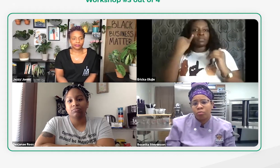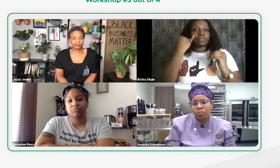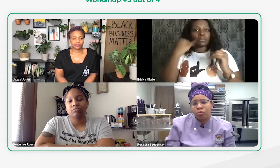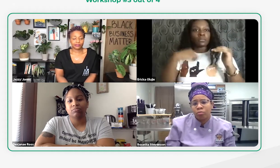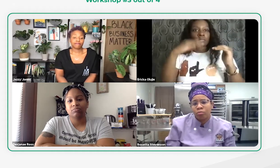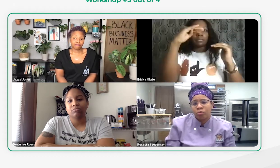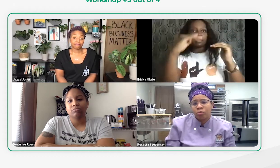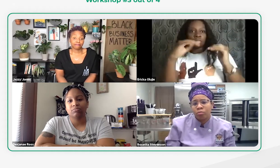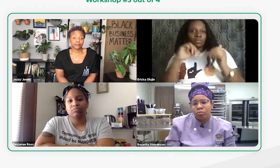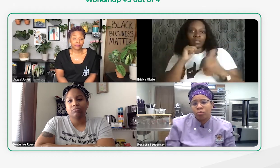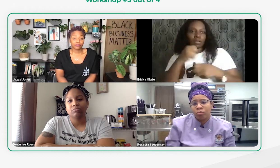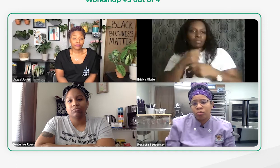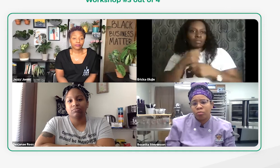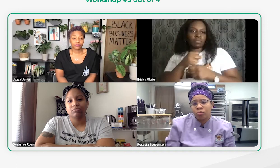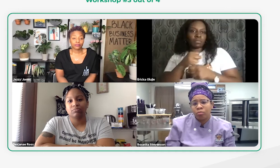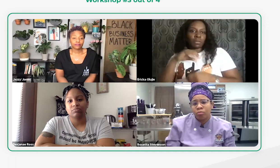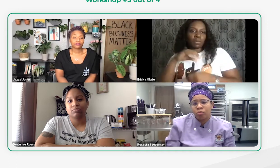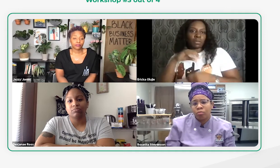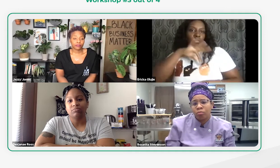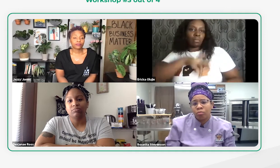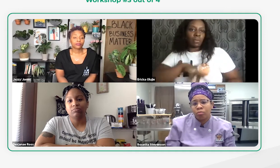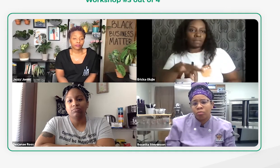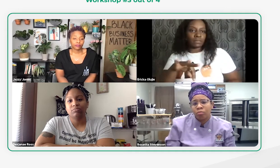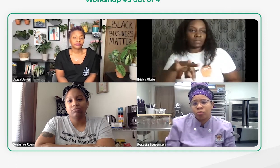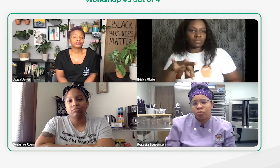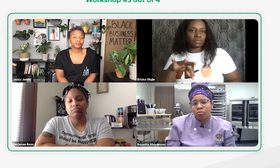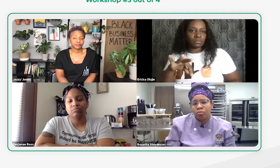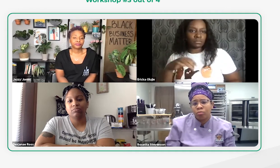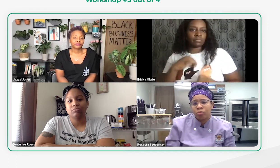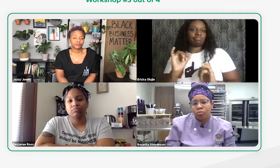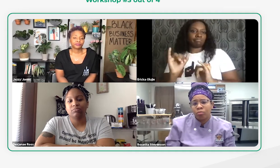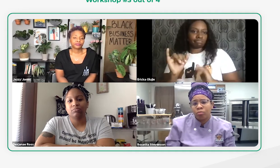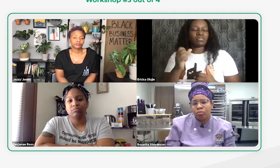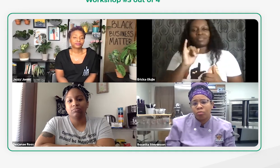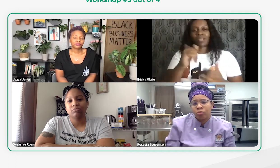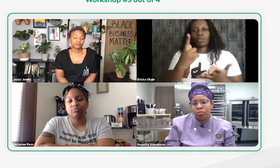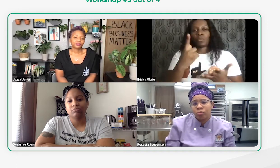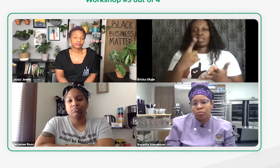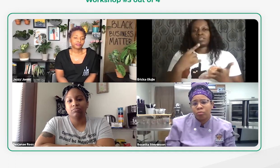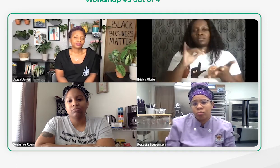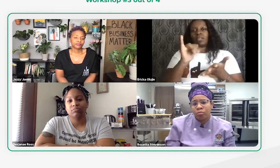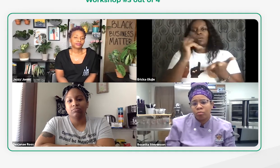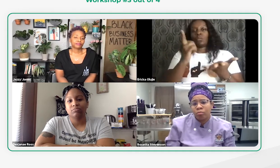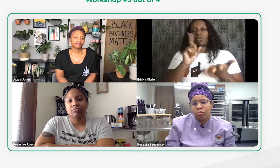I was not able to follow the demands. I did not make enough profit to qualify for